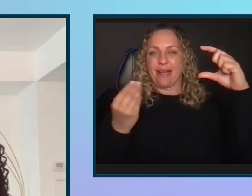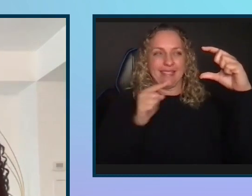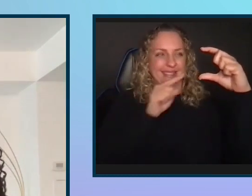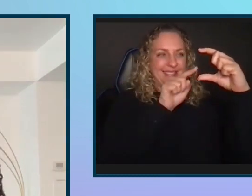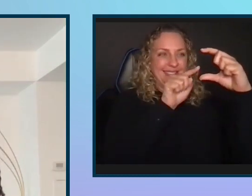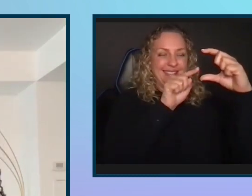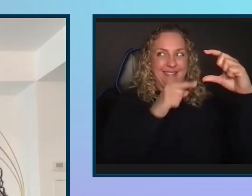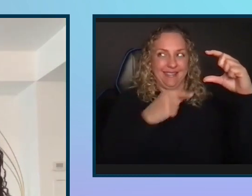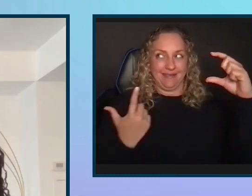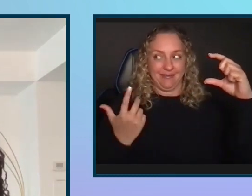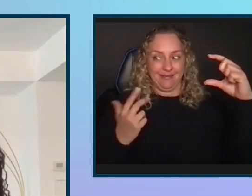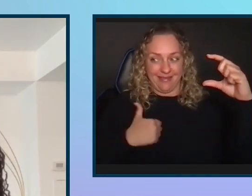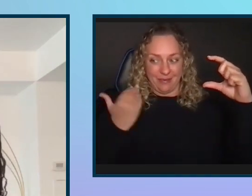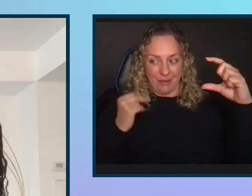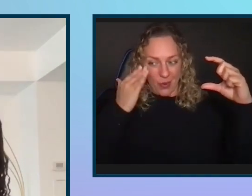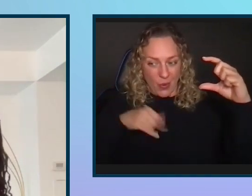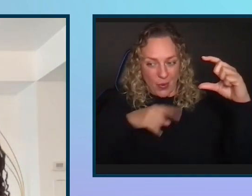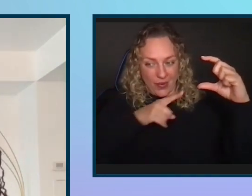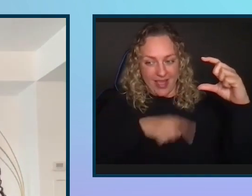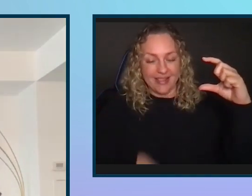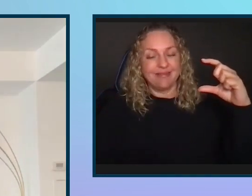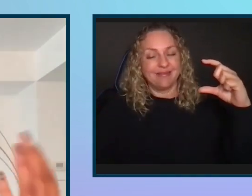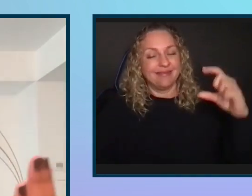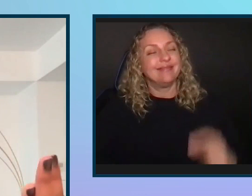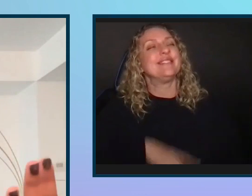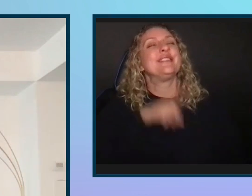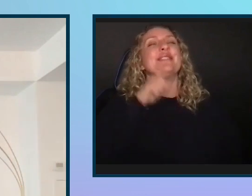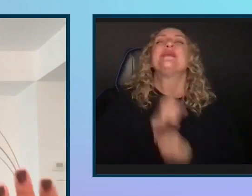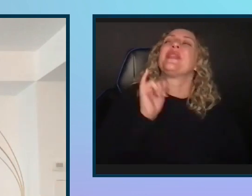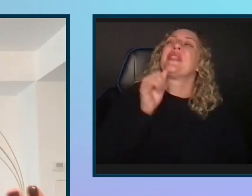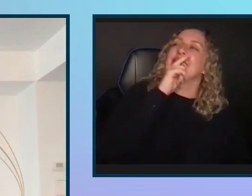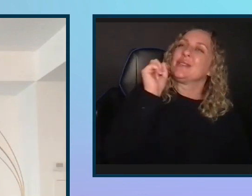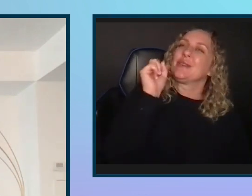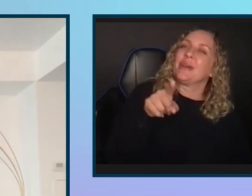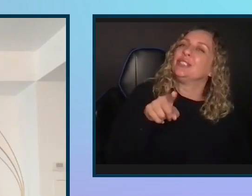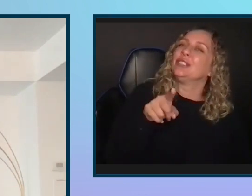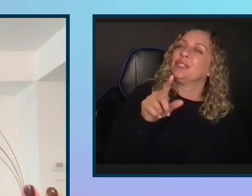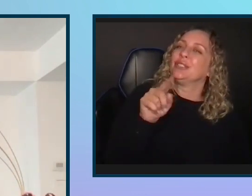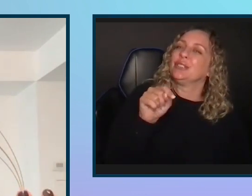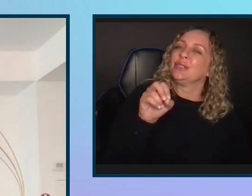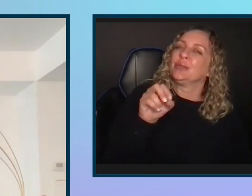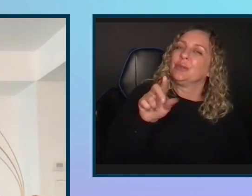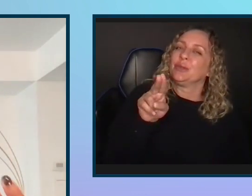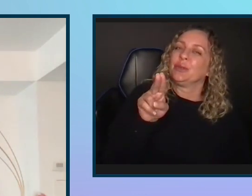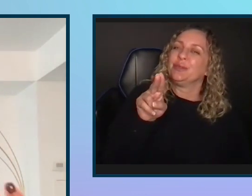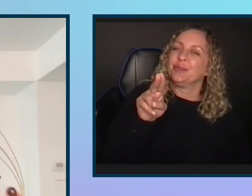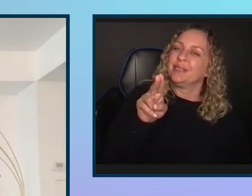it's a really interesting question, like we have to think about like one not reinventing the wheel, but two also providing enough context